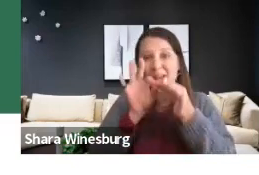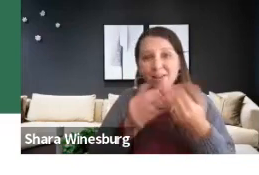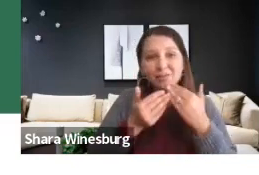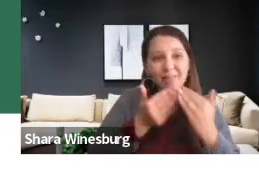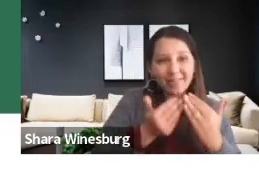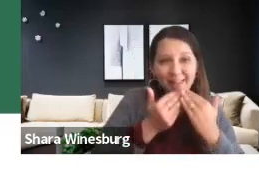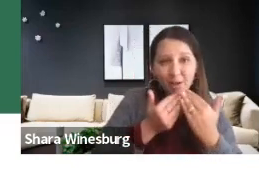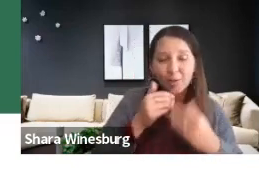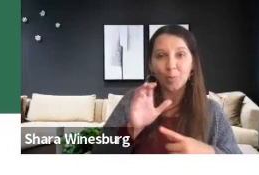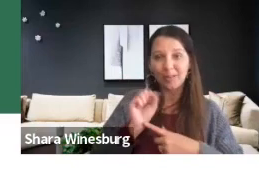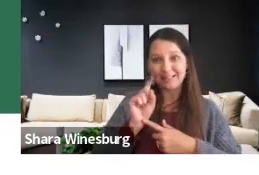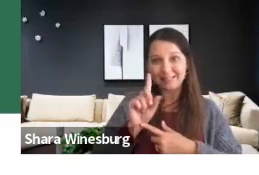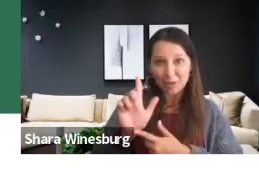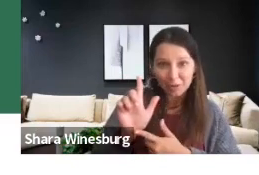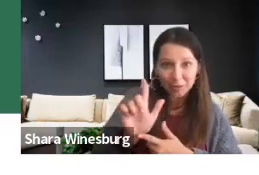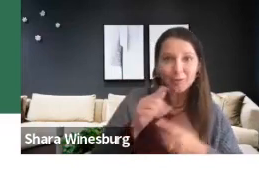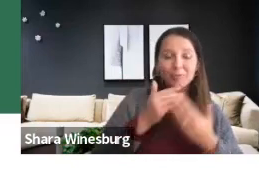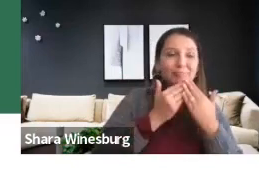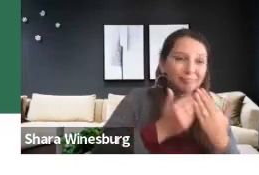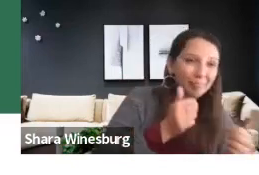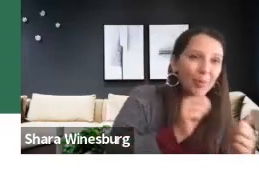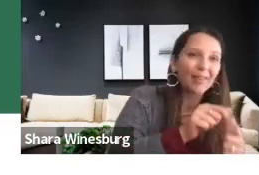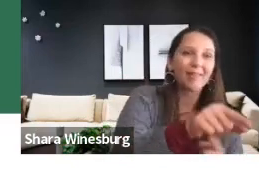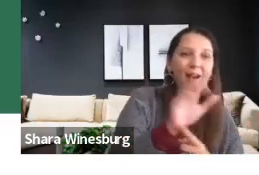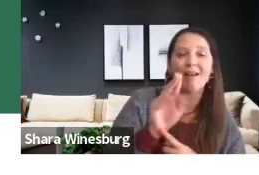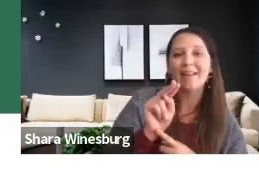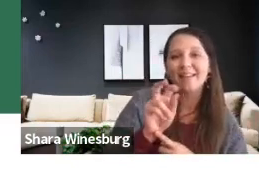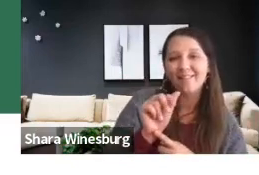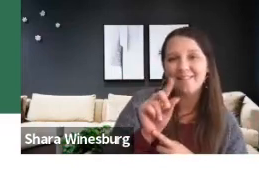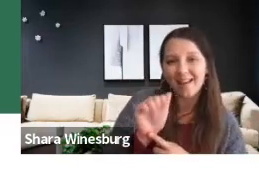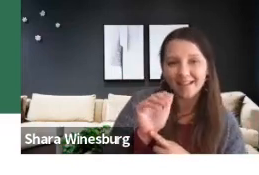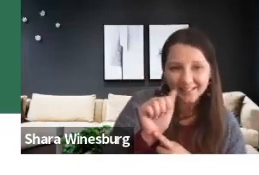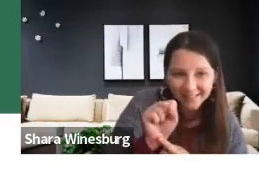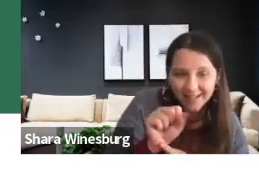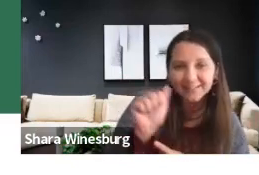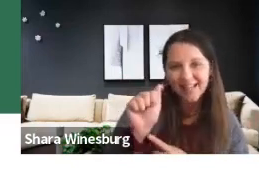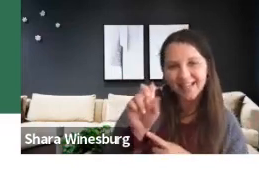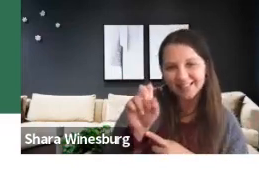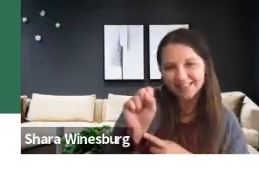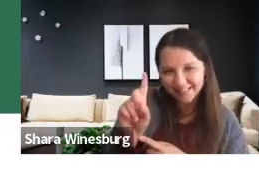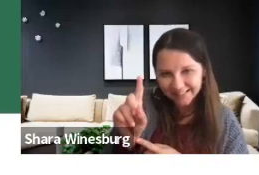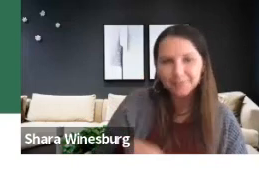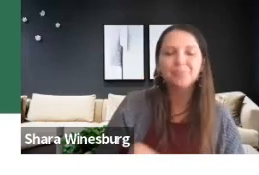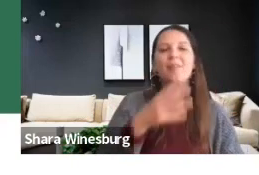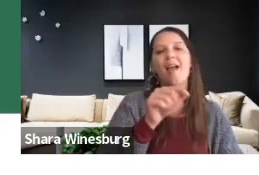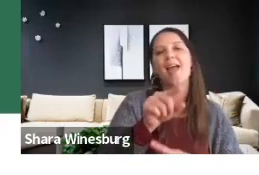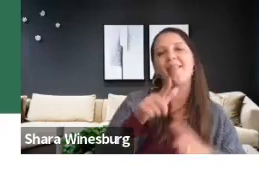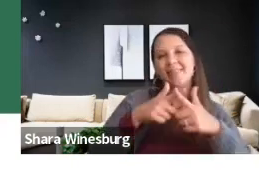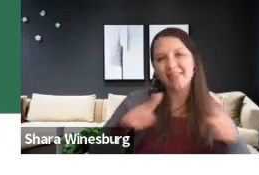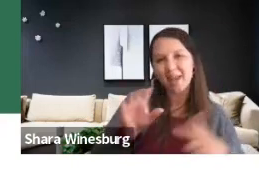that you can fill out. I'd like to do a special thanks to CSD Learns, the Aging and Disability -